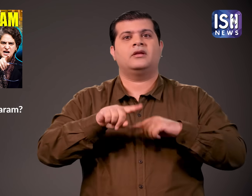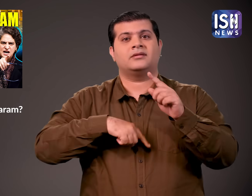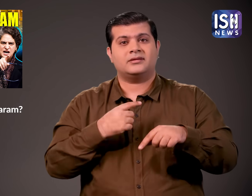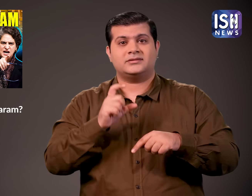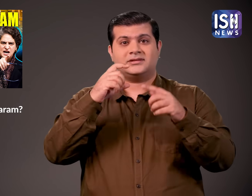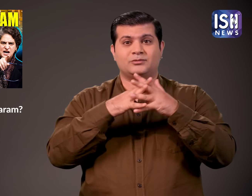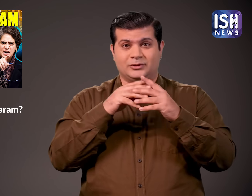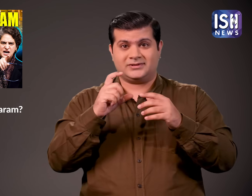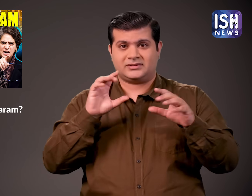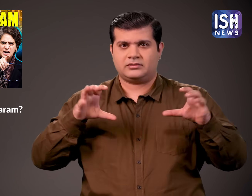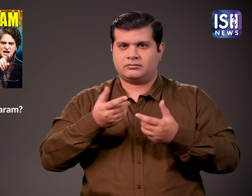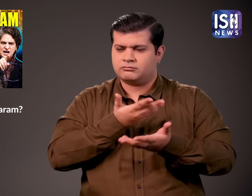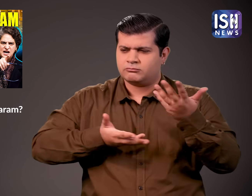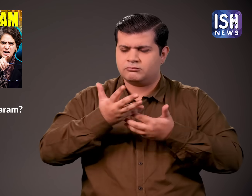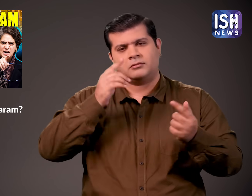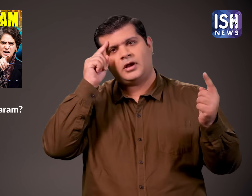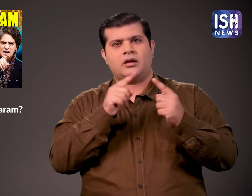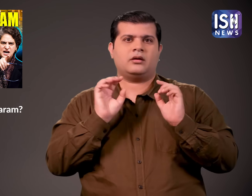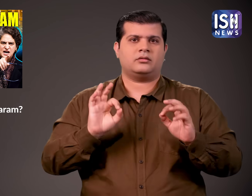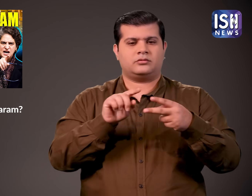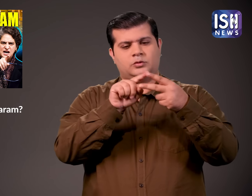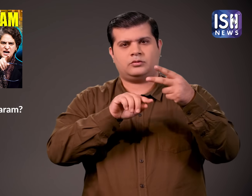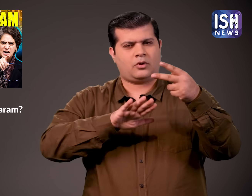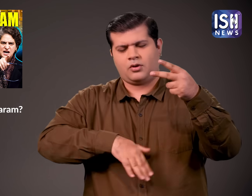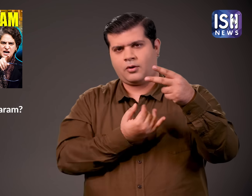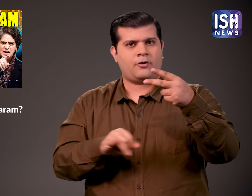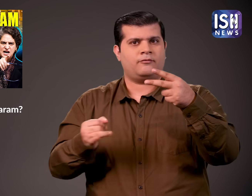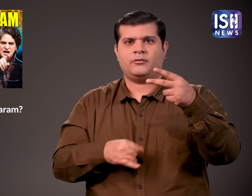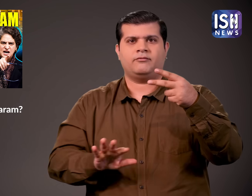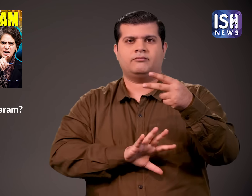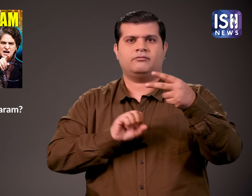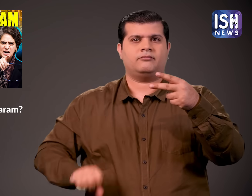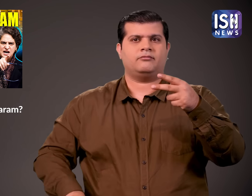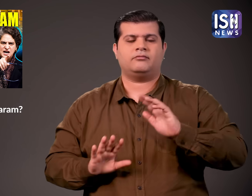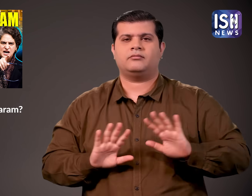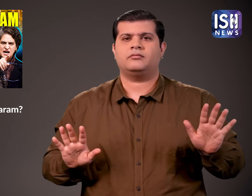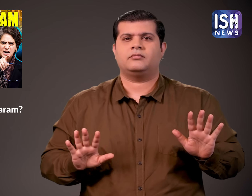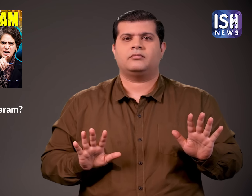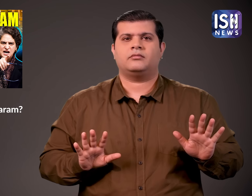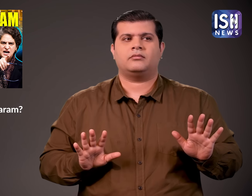The CWC accepted this suggestion and agreed to adopt only the first two stanzas, removing the rest.